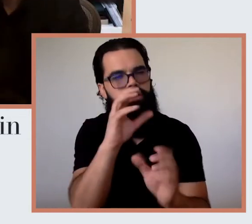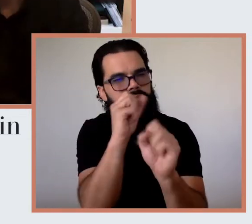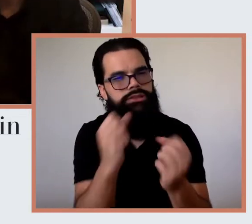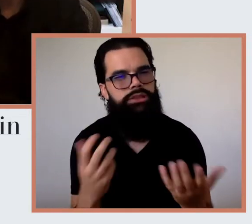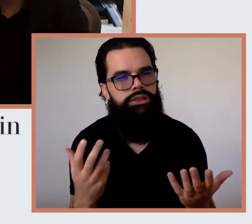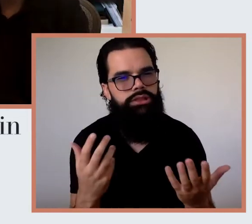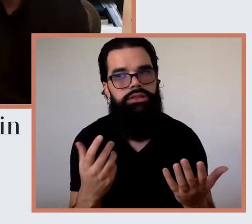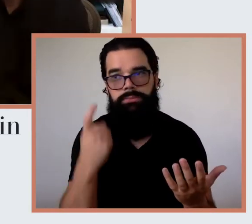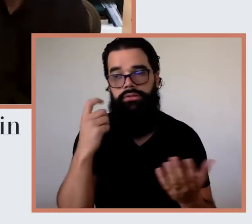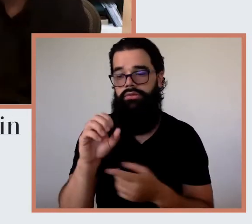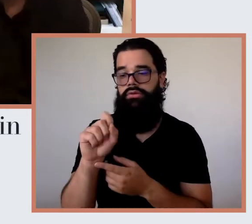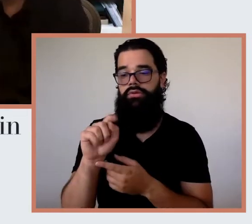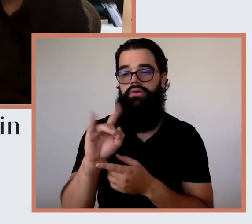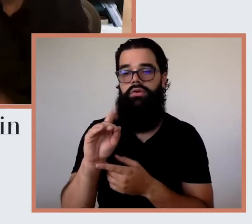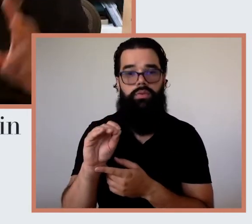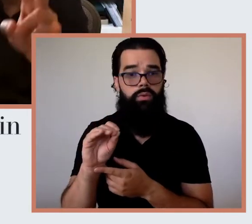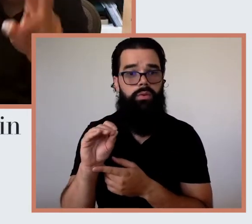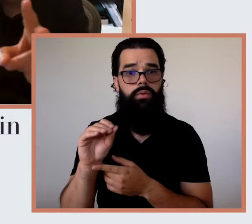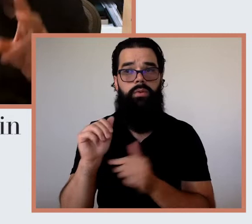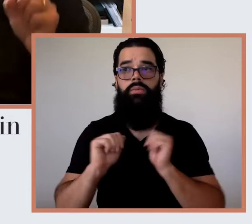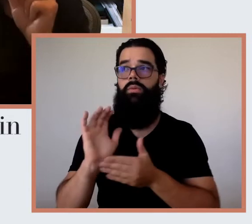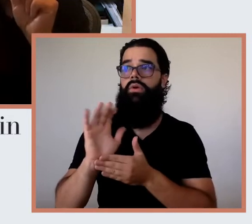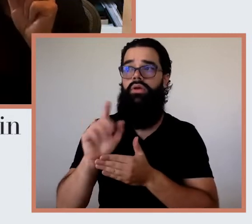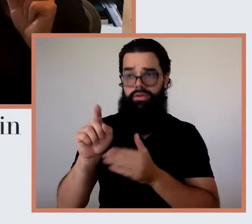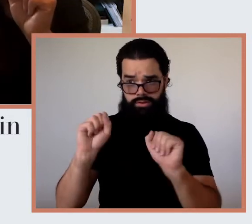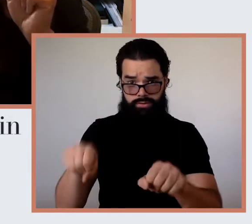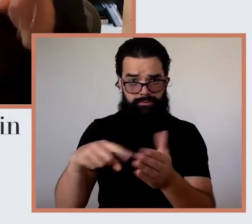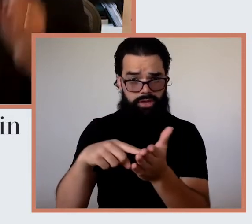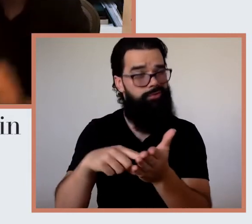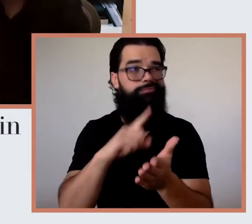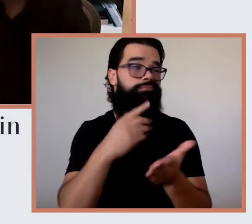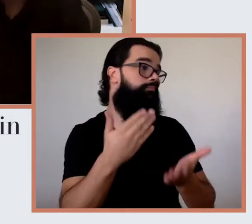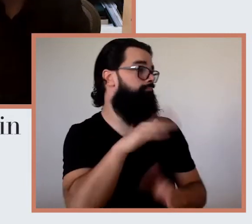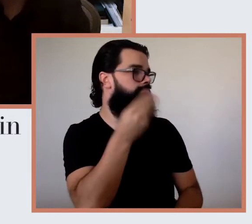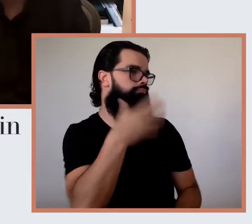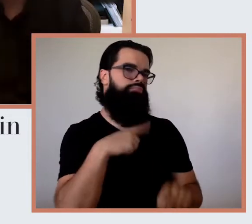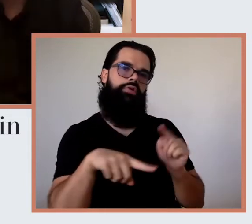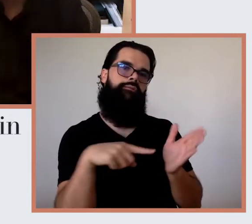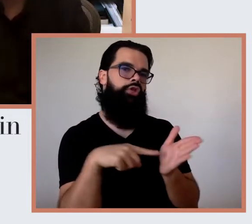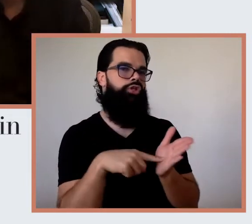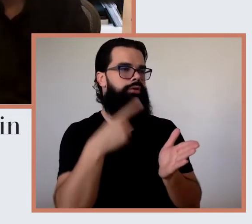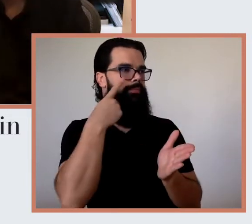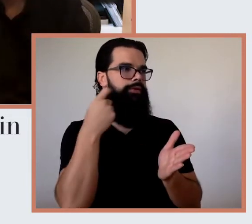I don't know, fascinating. Because if a studio says we can't afford that,